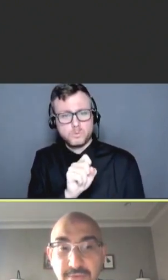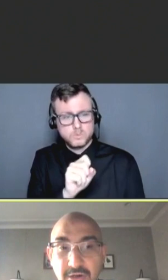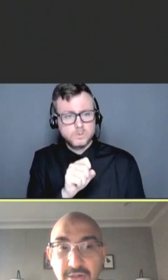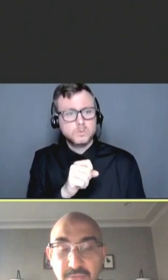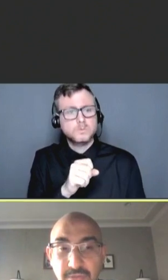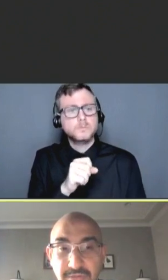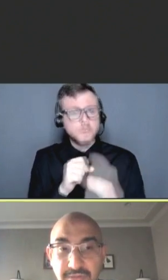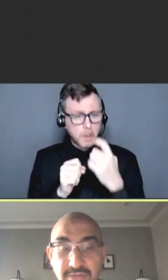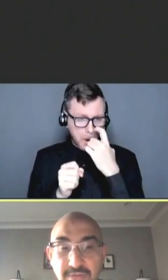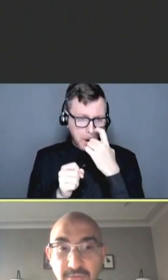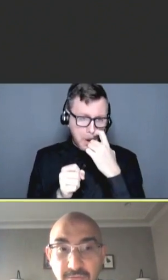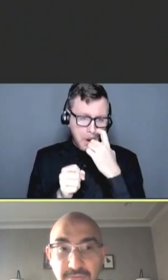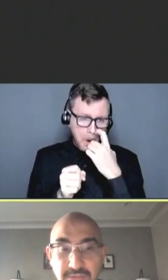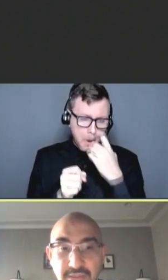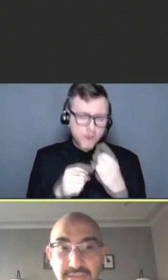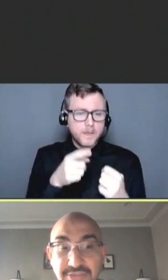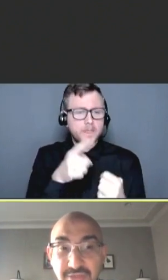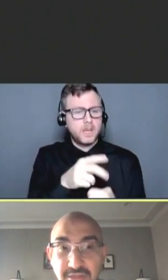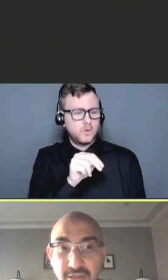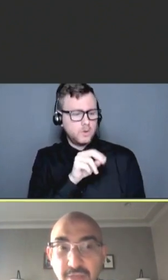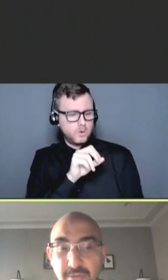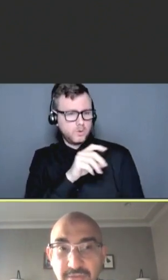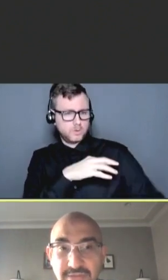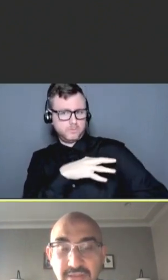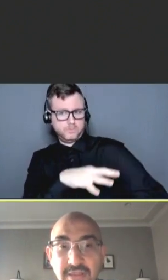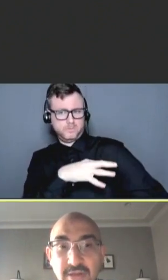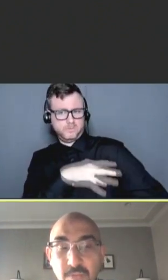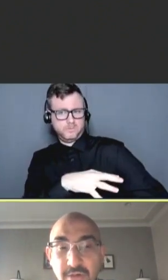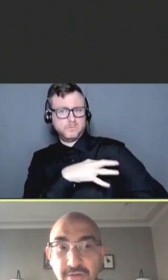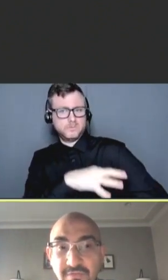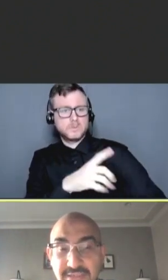this is the part where -- these are the nodes that actually drain the upper muscle where the vaccine